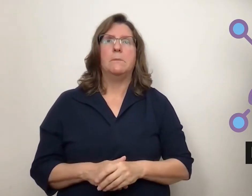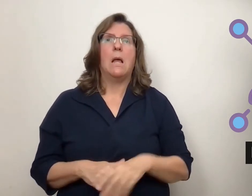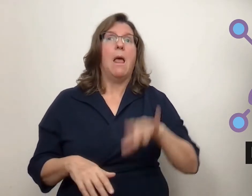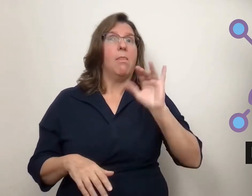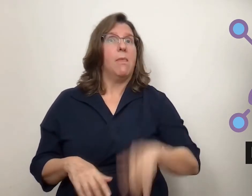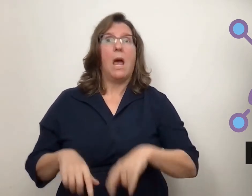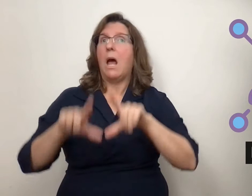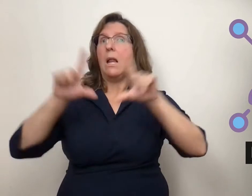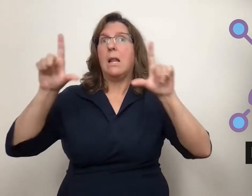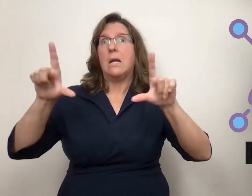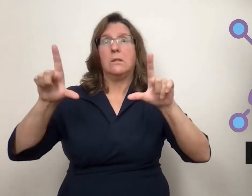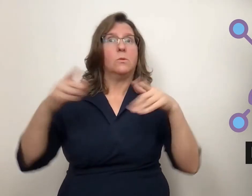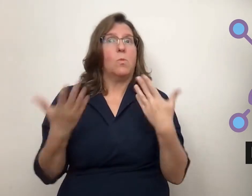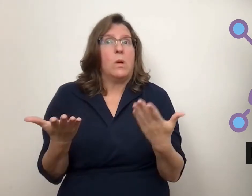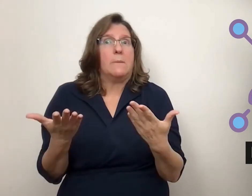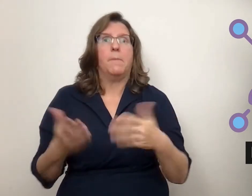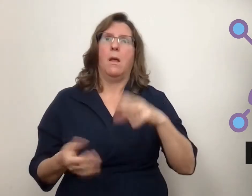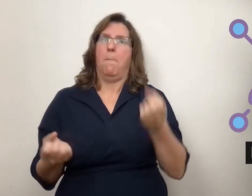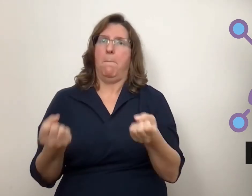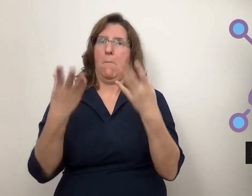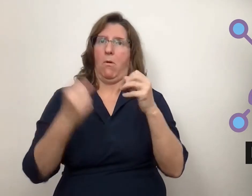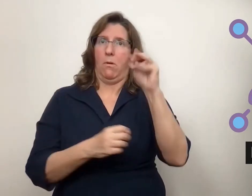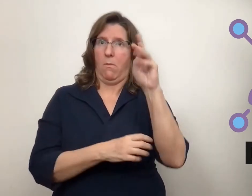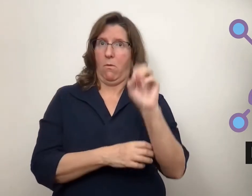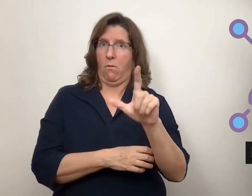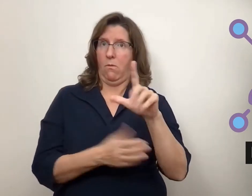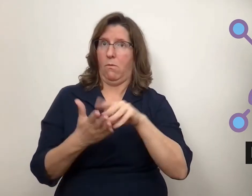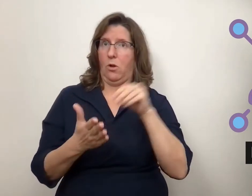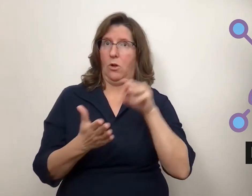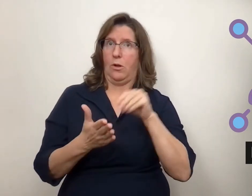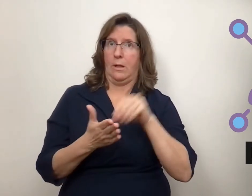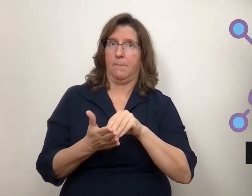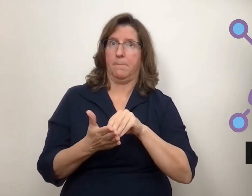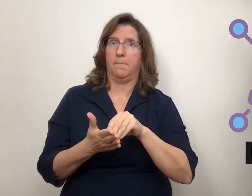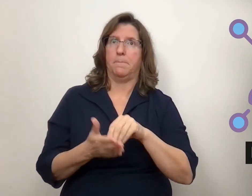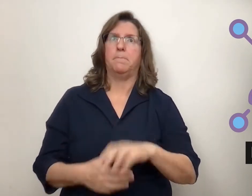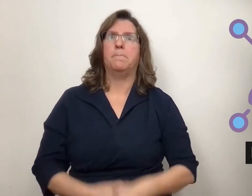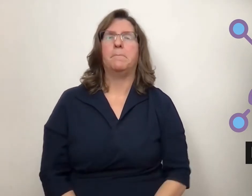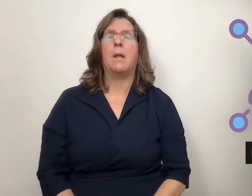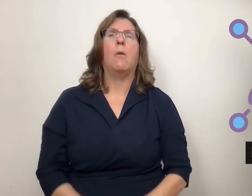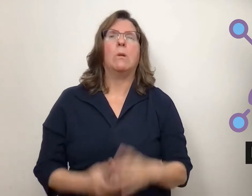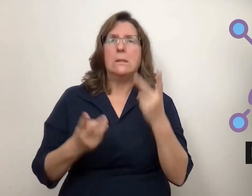Multimodal learning is the next major framework I want to explore.